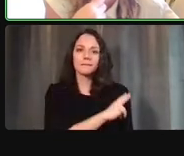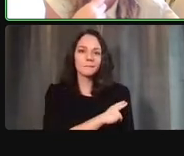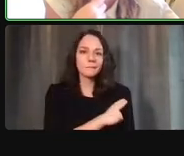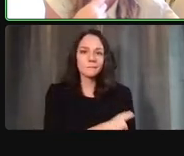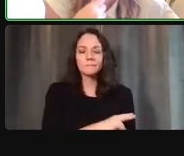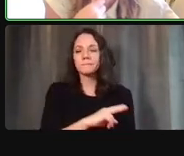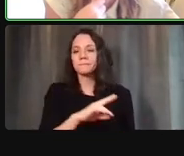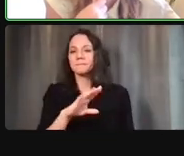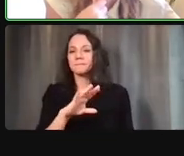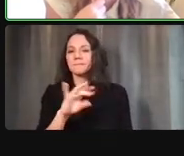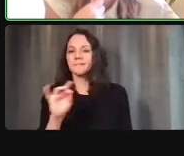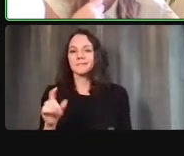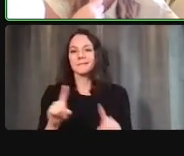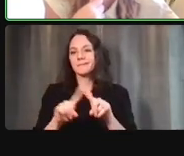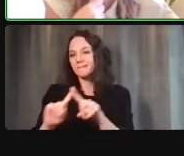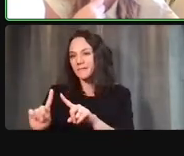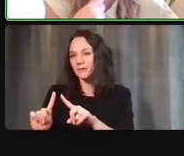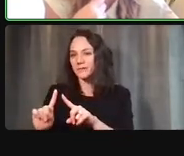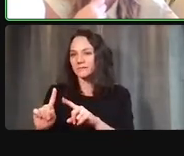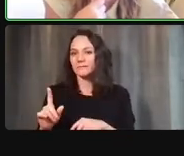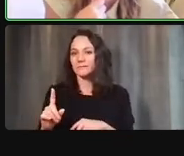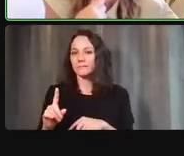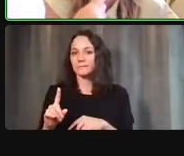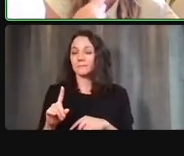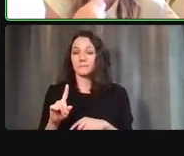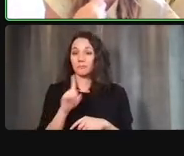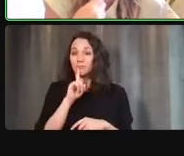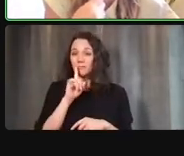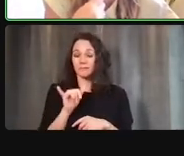a huge veterans hospital not far from the Museum.